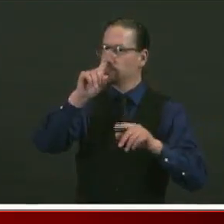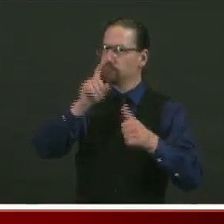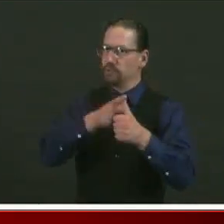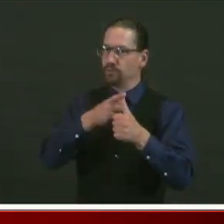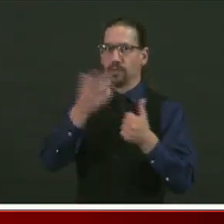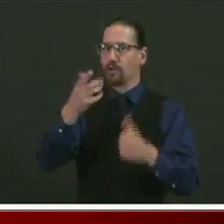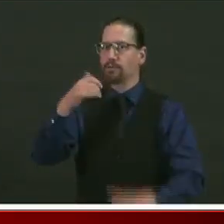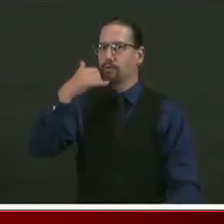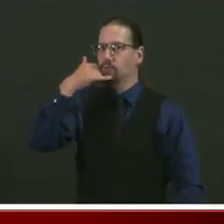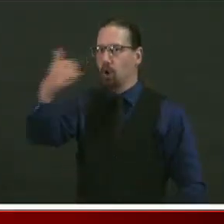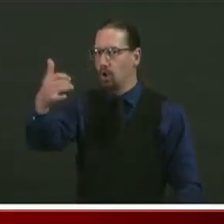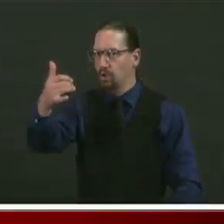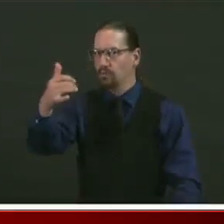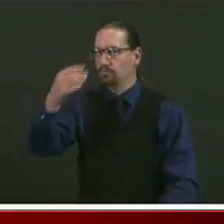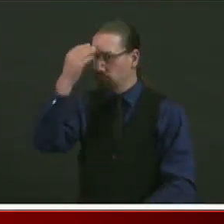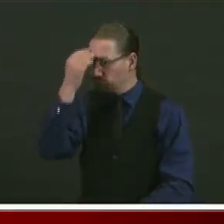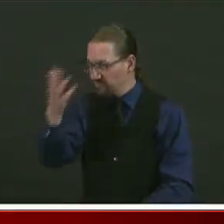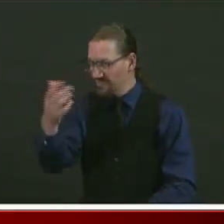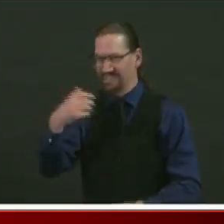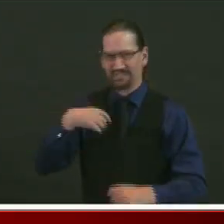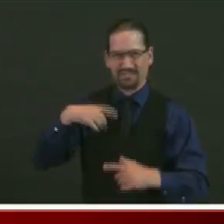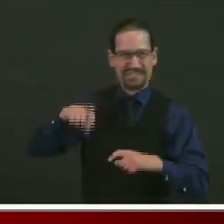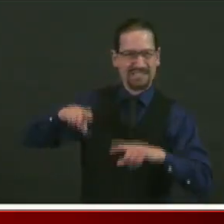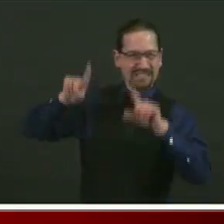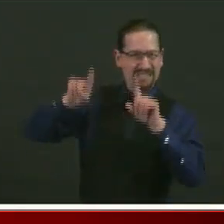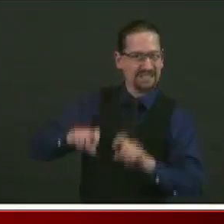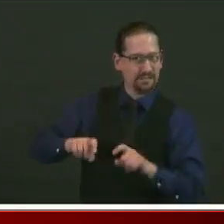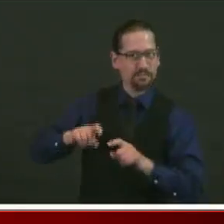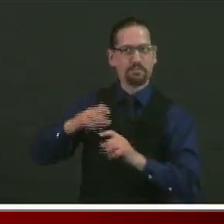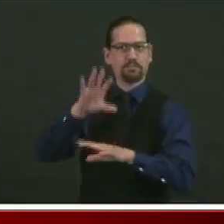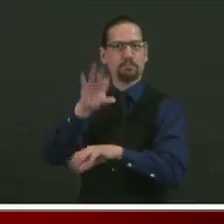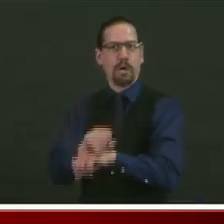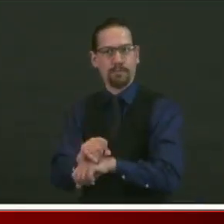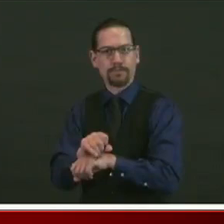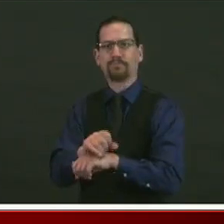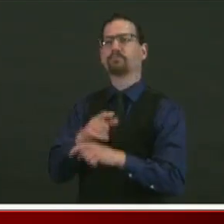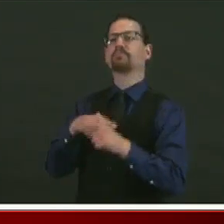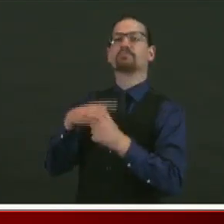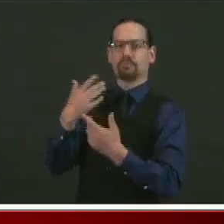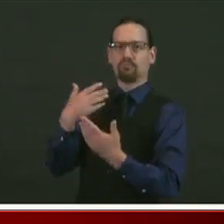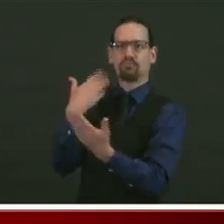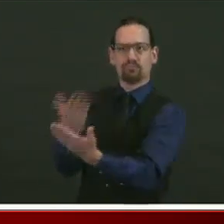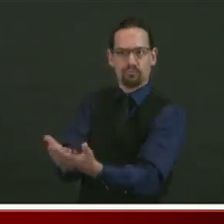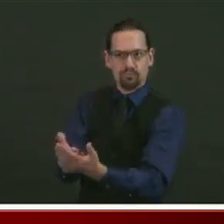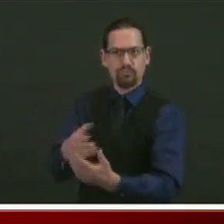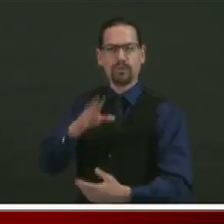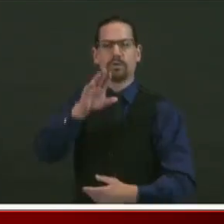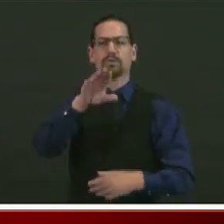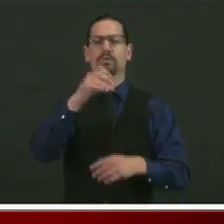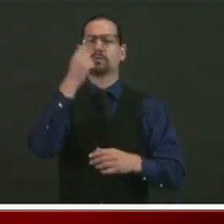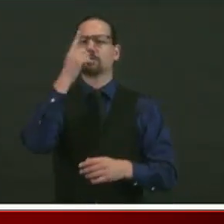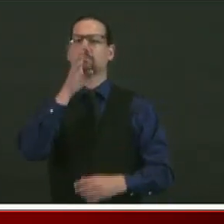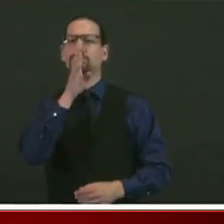RESPIRATORY CLINIC WOULD BE A GREAT CHOICE FOR YOU. YOU DO WANT TO CALL BEFORE YOU GO TO THESE PLACES SO THEY KNOW YOU'RE COMING AND YOU HAVE AN